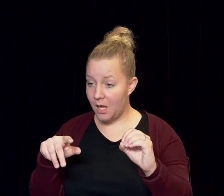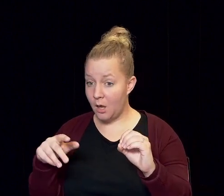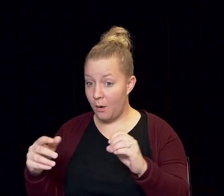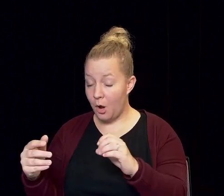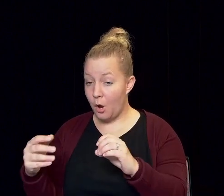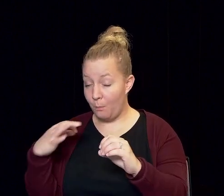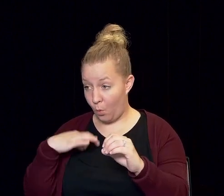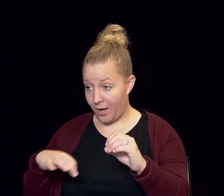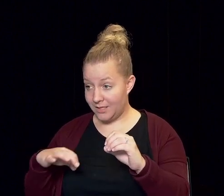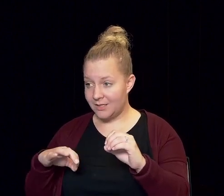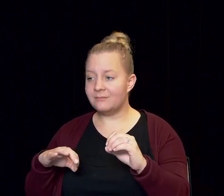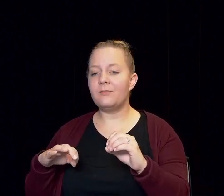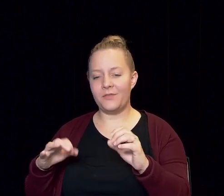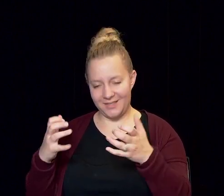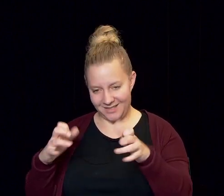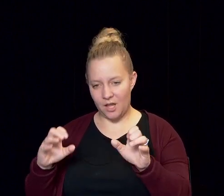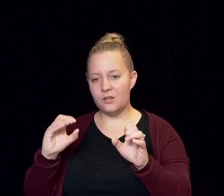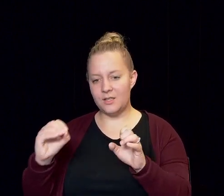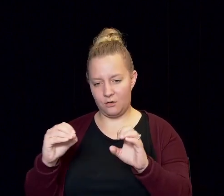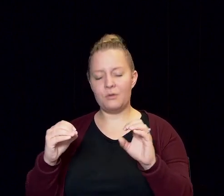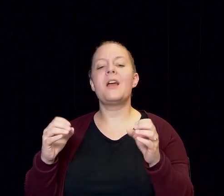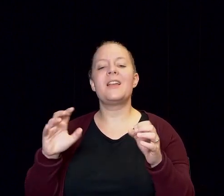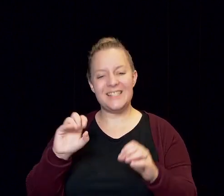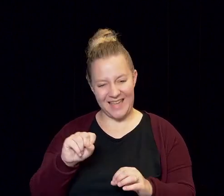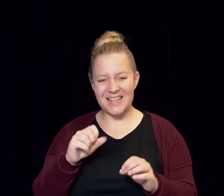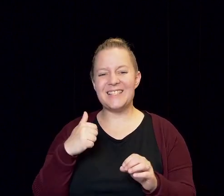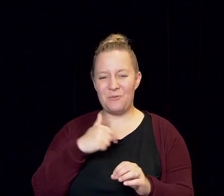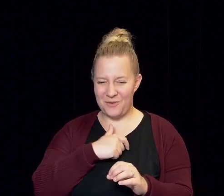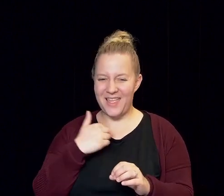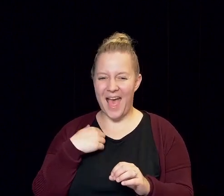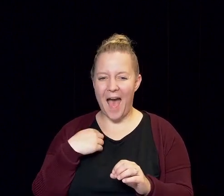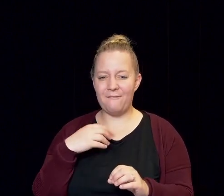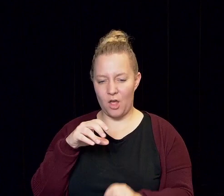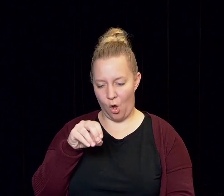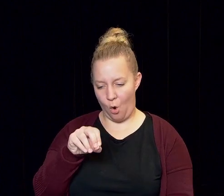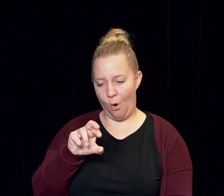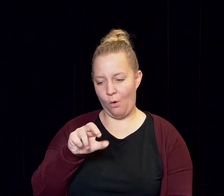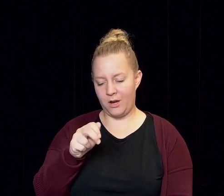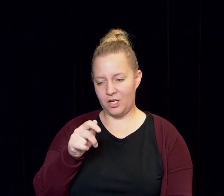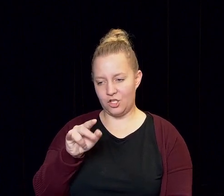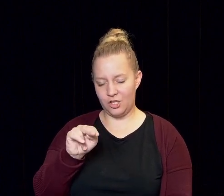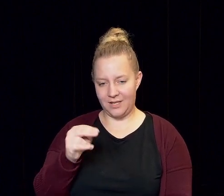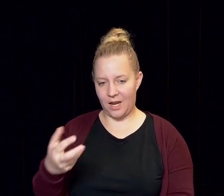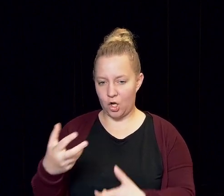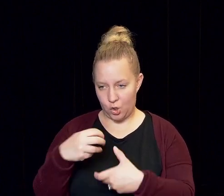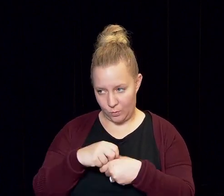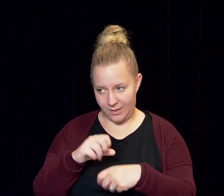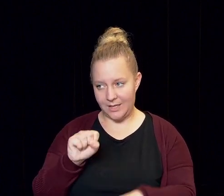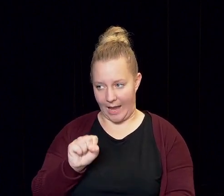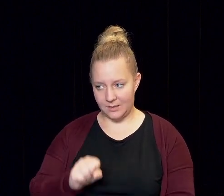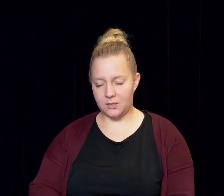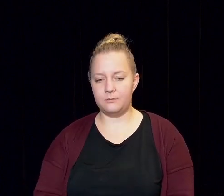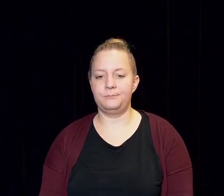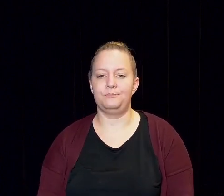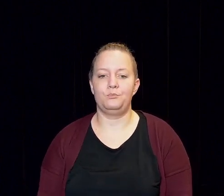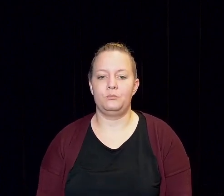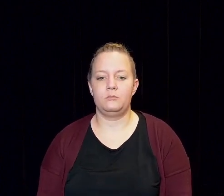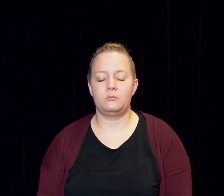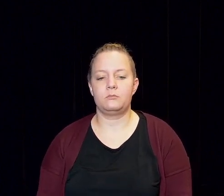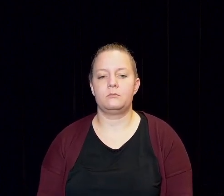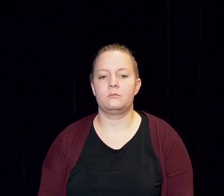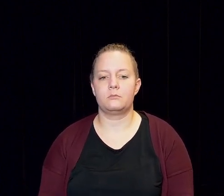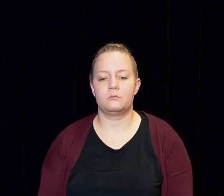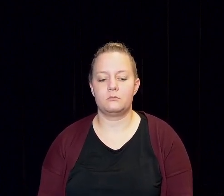That would still be 0. So yes, we do have the origin included.